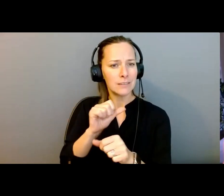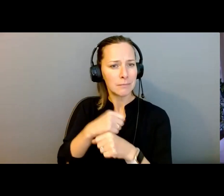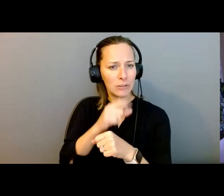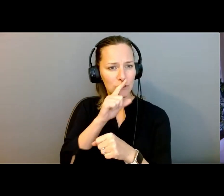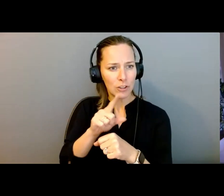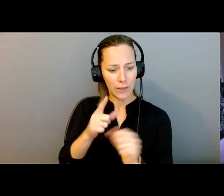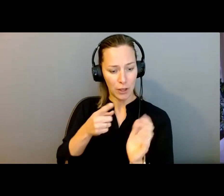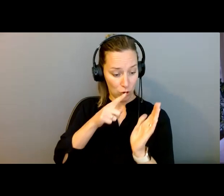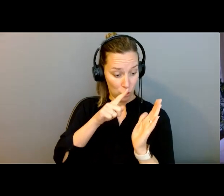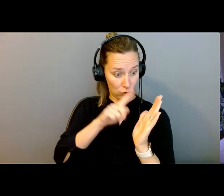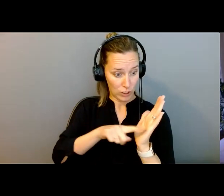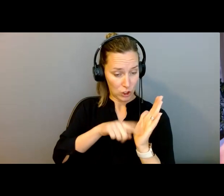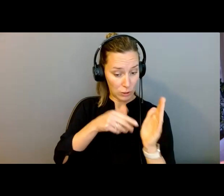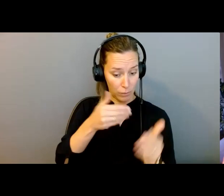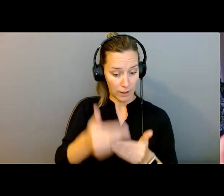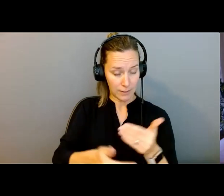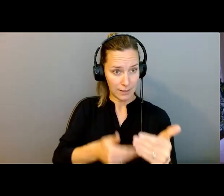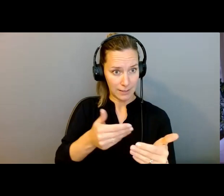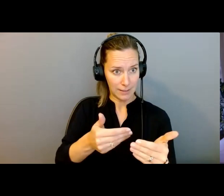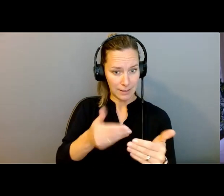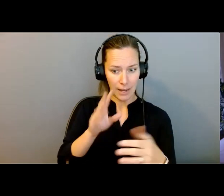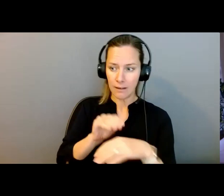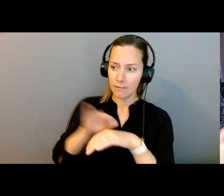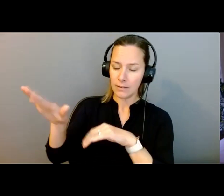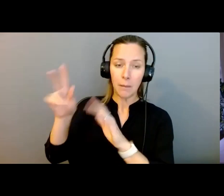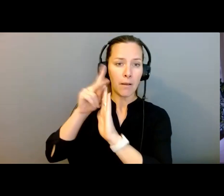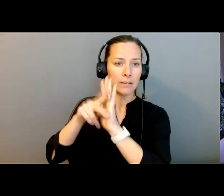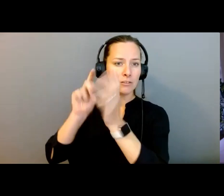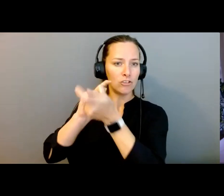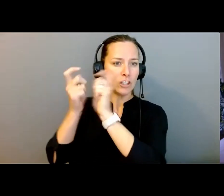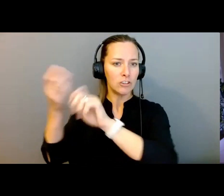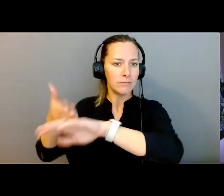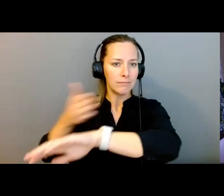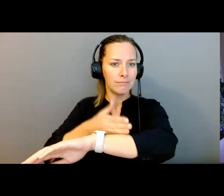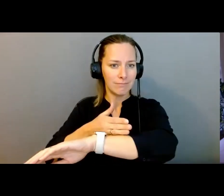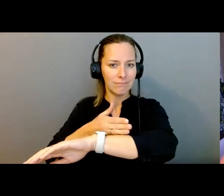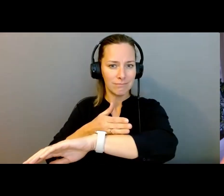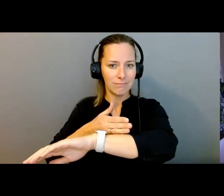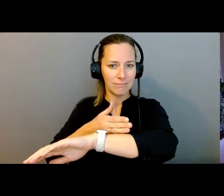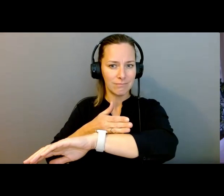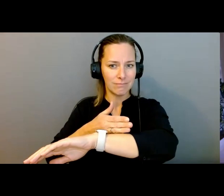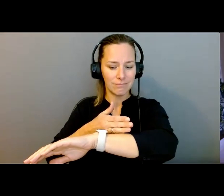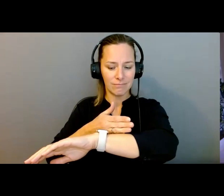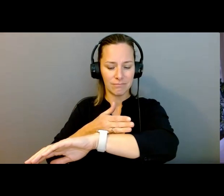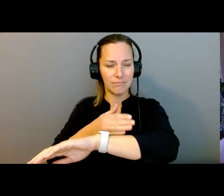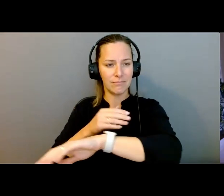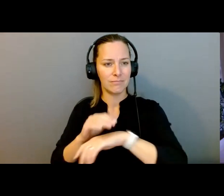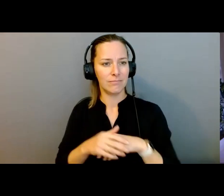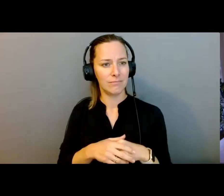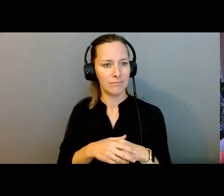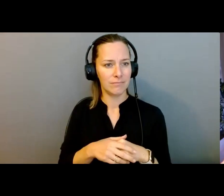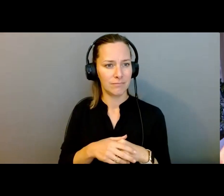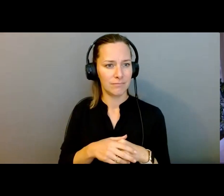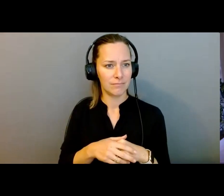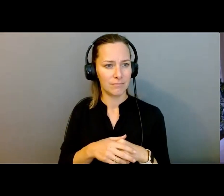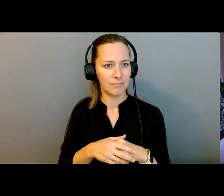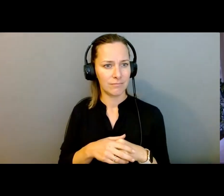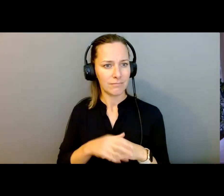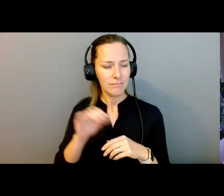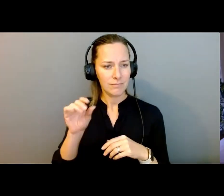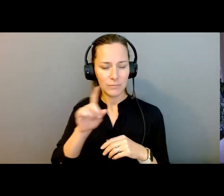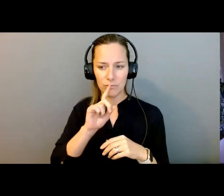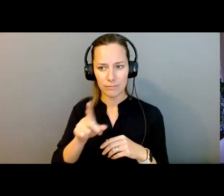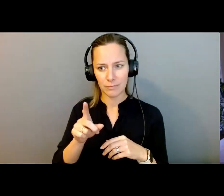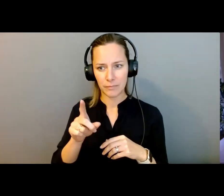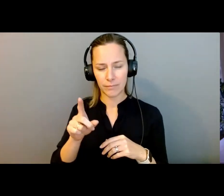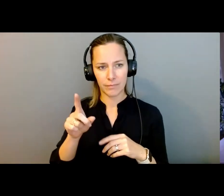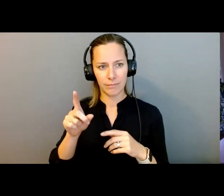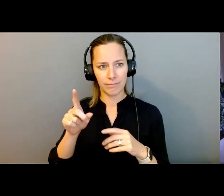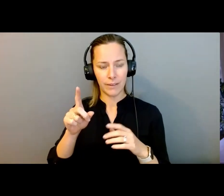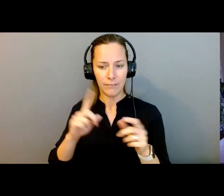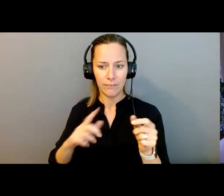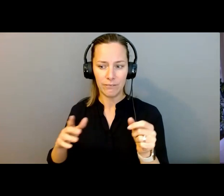that can change policy. It can make, you know, fulfilled, fully inclusive lives more possible.